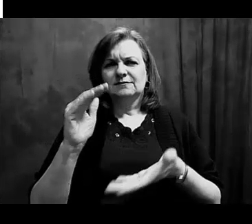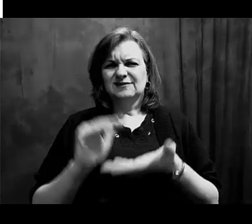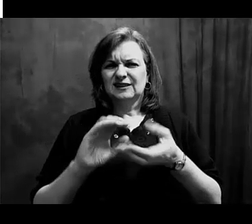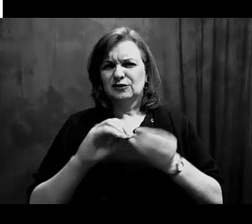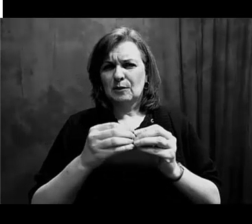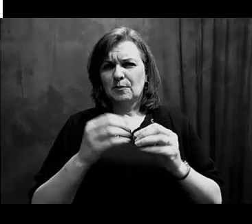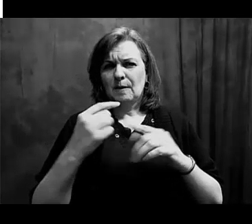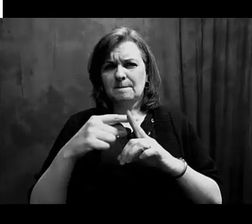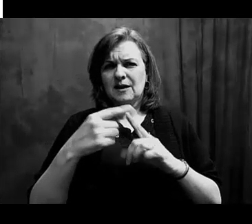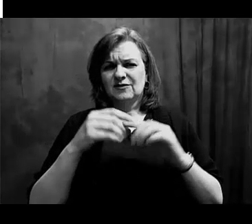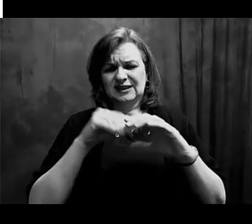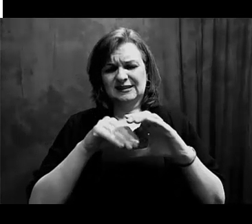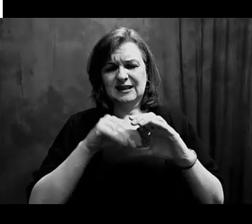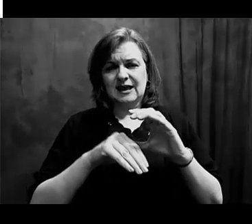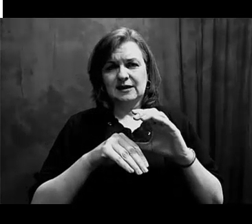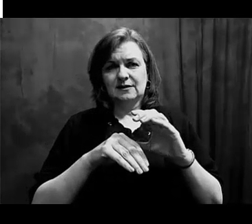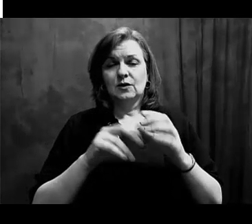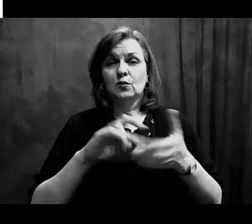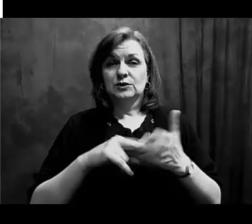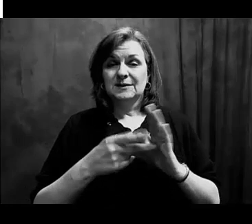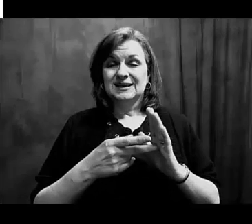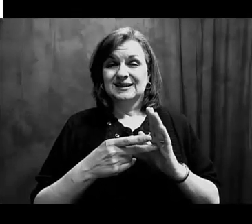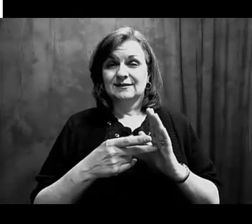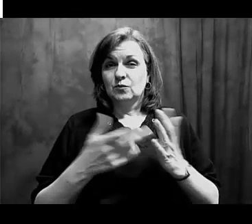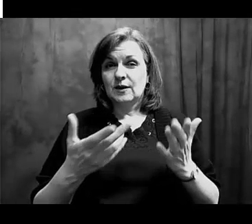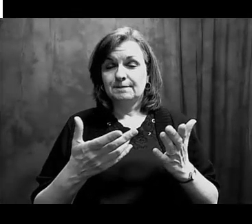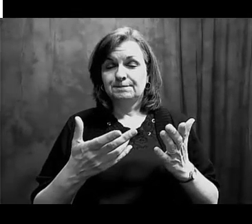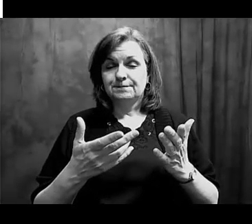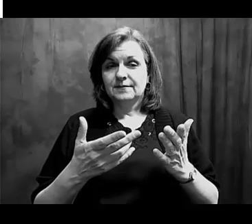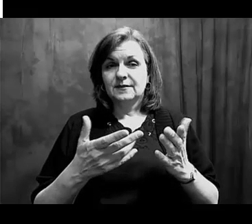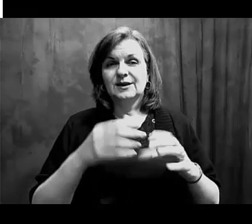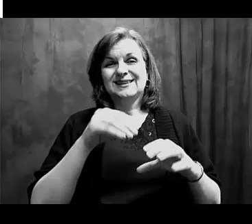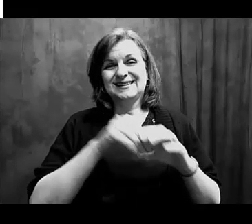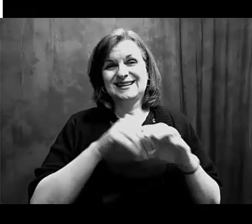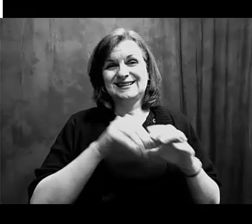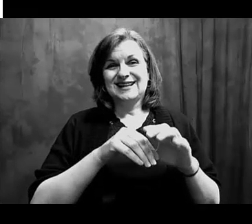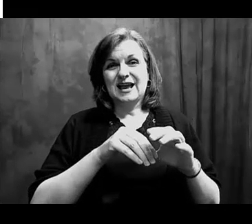so what that means it is we're actually subtracting inside